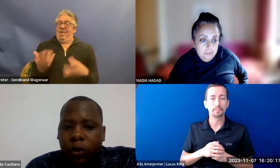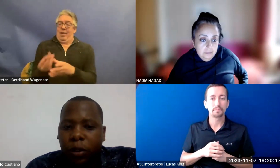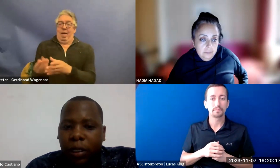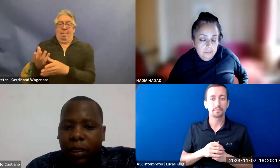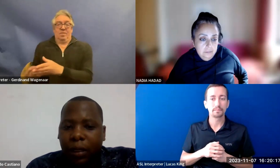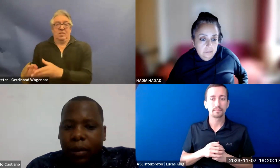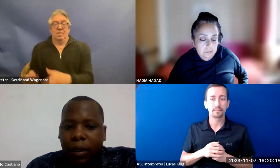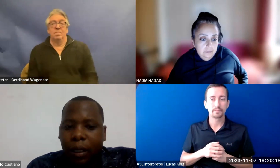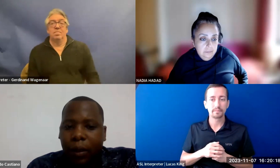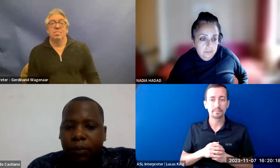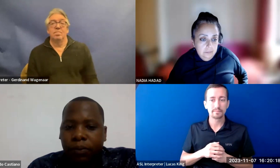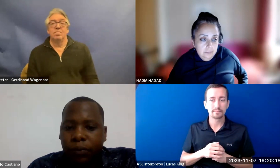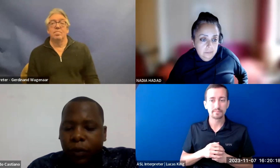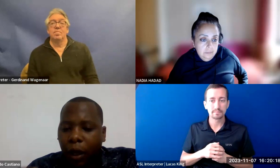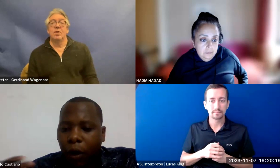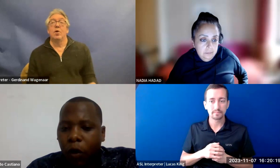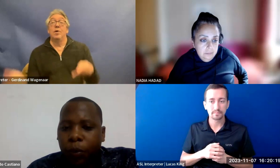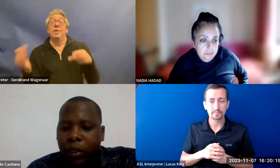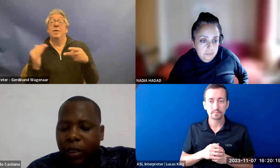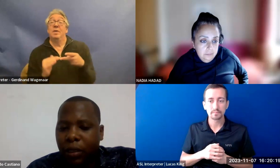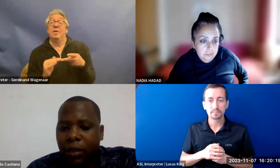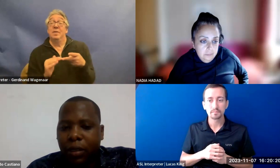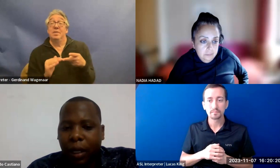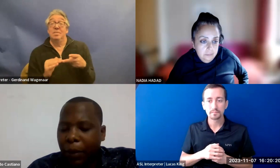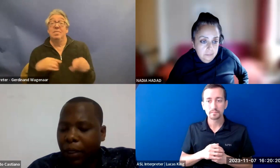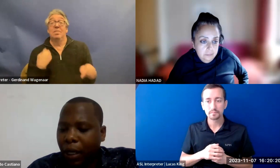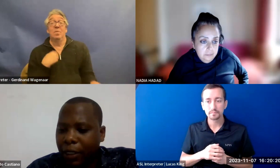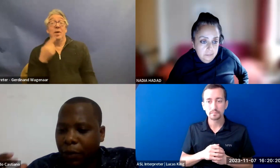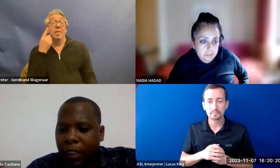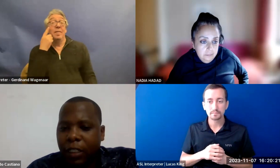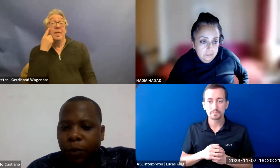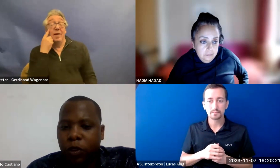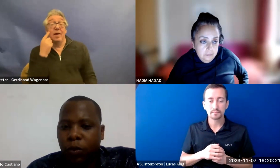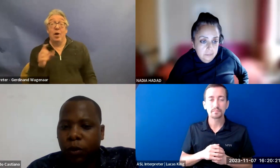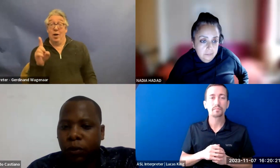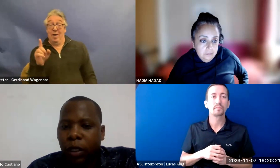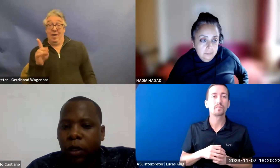But we also think that OPDs, as much as possible,